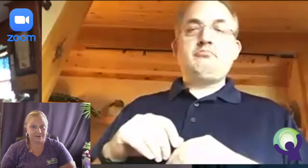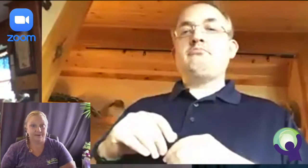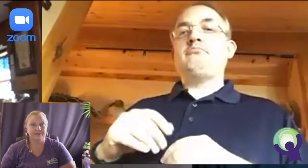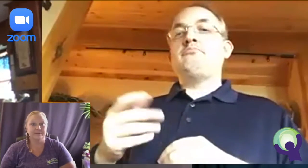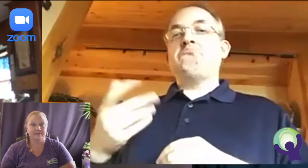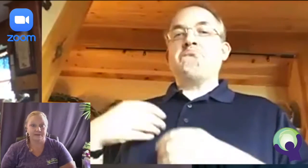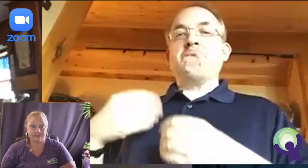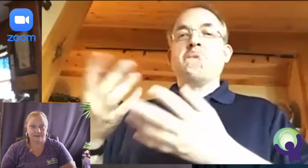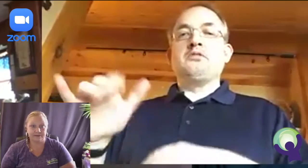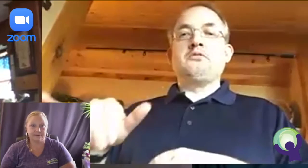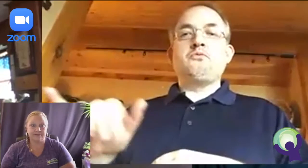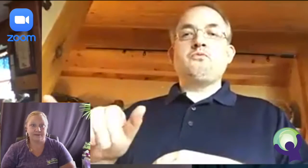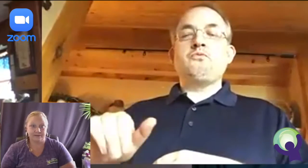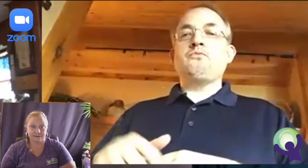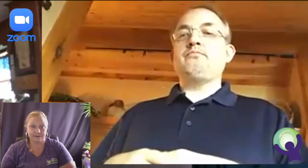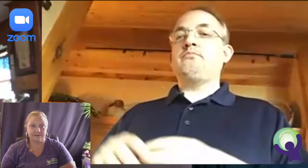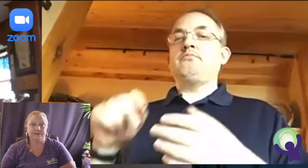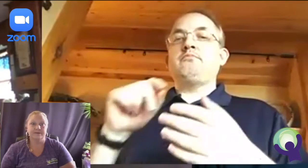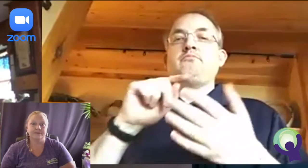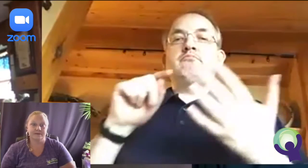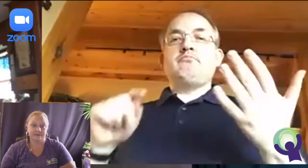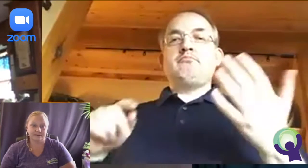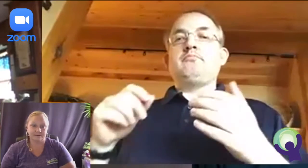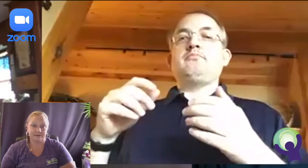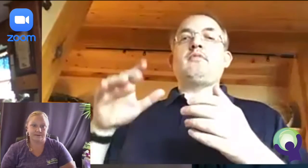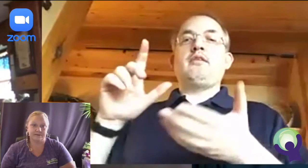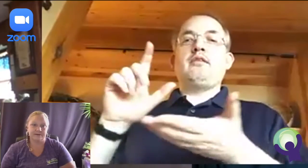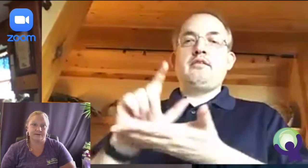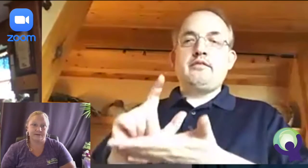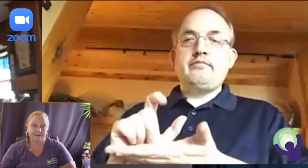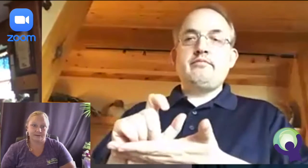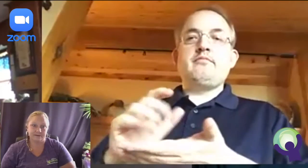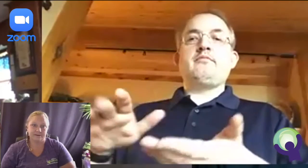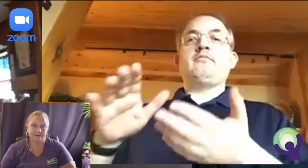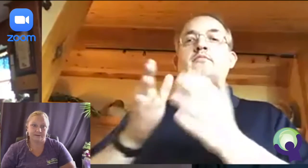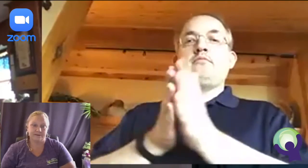staff even wore goggles and that's fine but again those are considerations that we have to